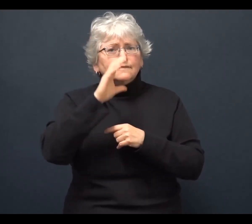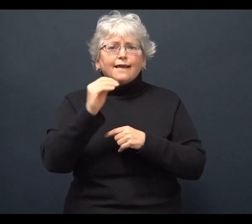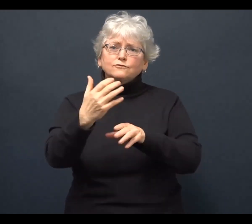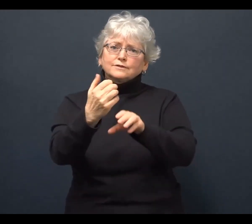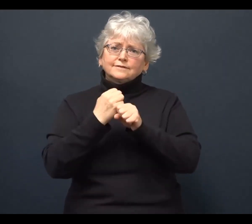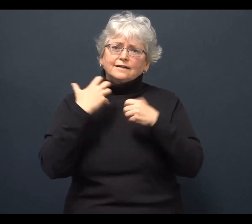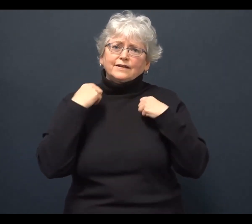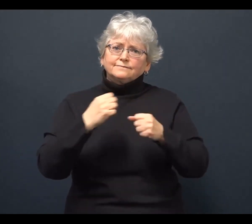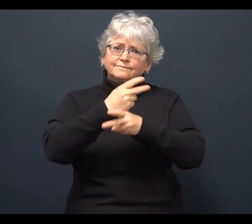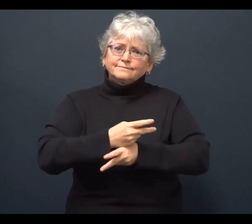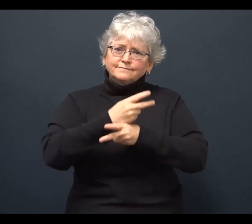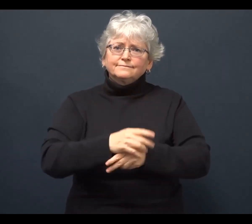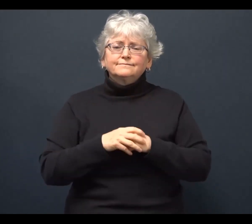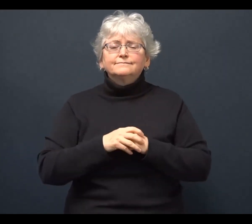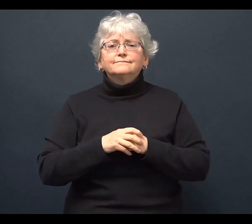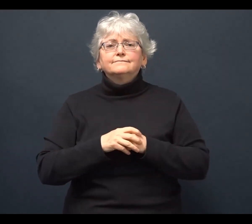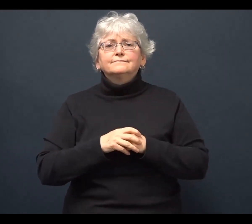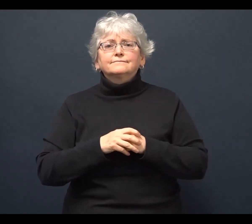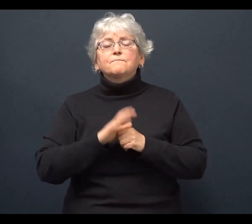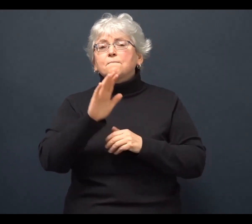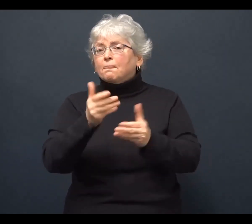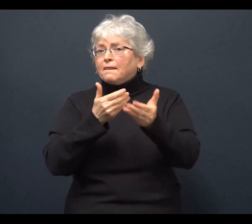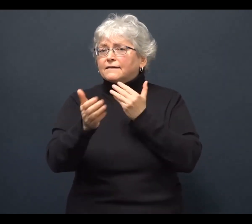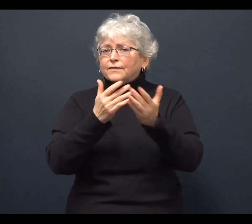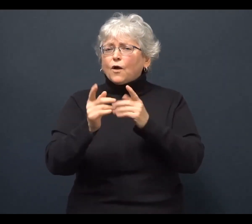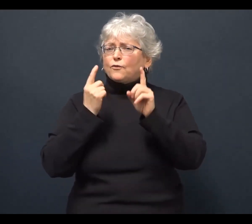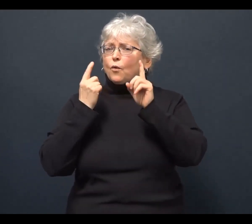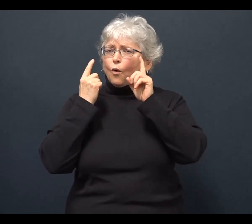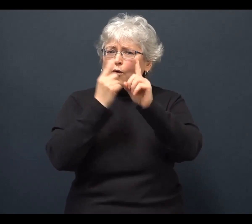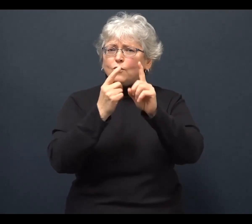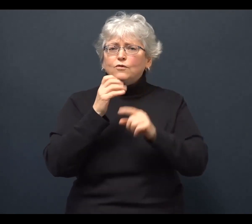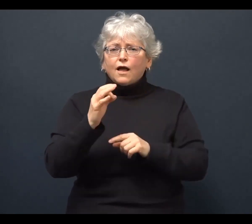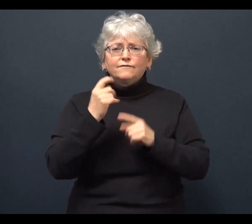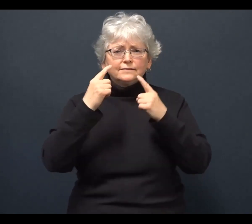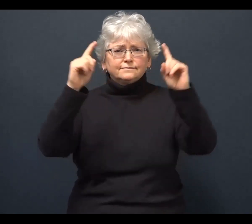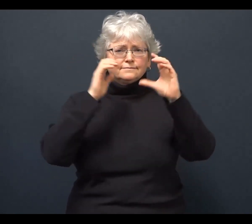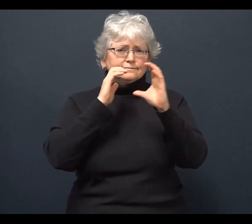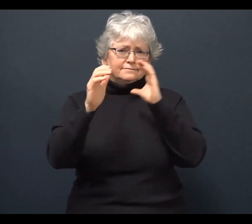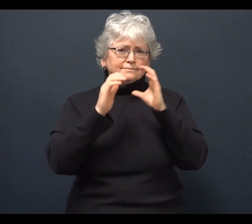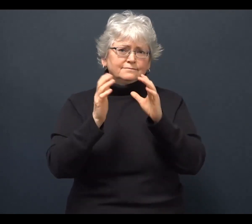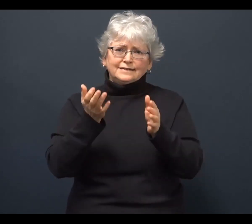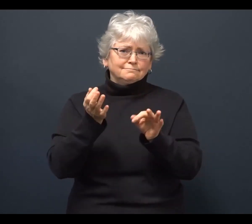when seeking and receiving healthcare. even though the goal of effective communication